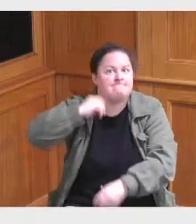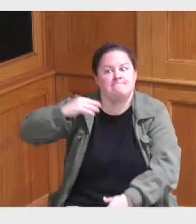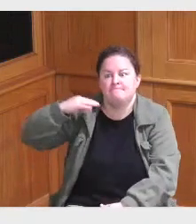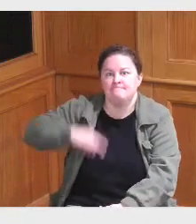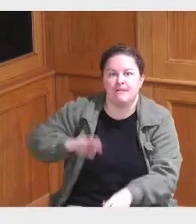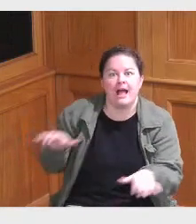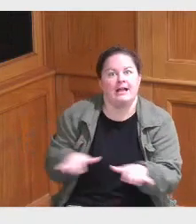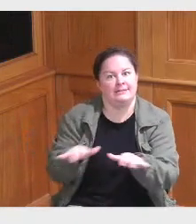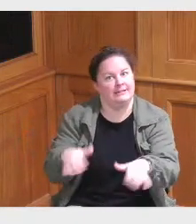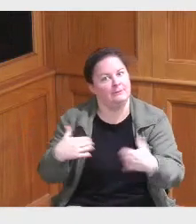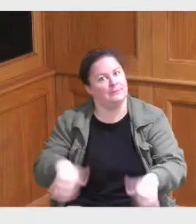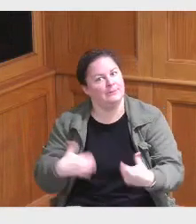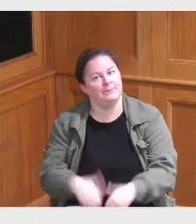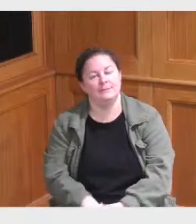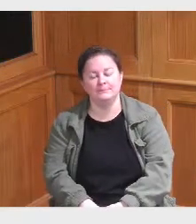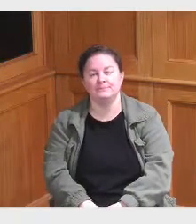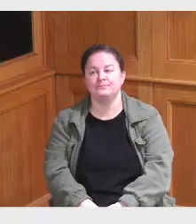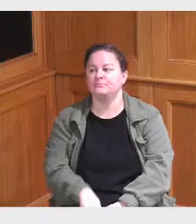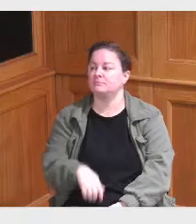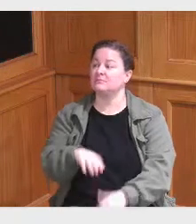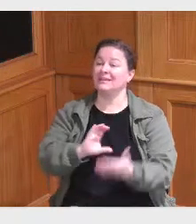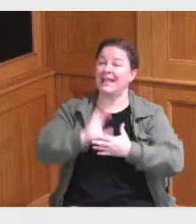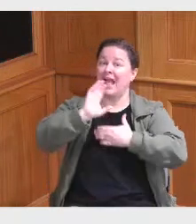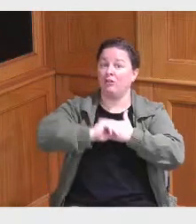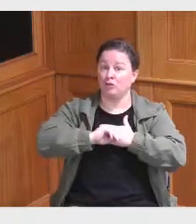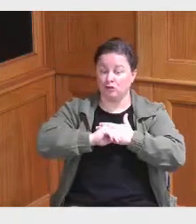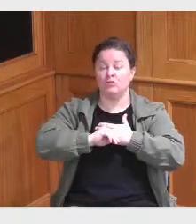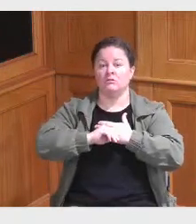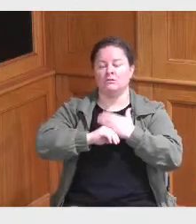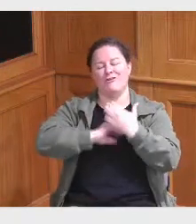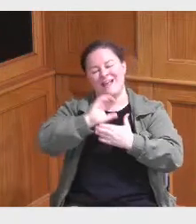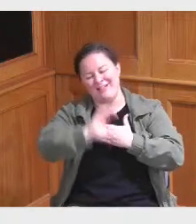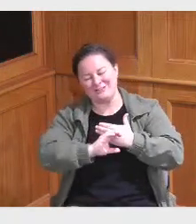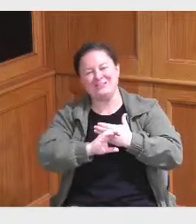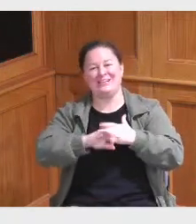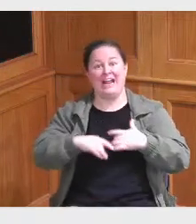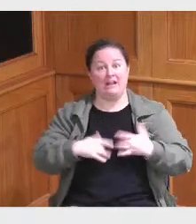created a calendar of events that the youth can select from or their caregivers depending on